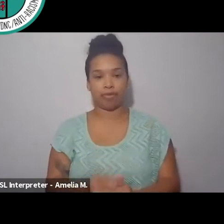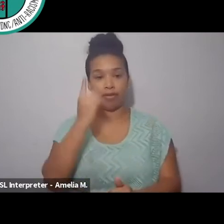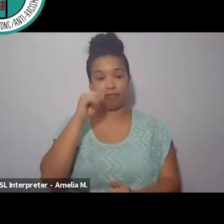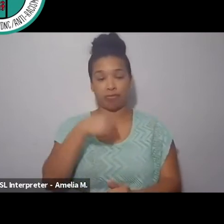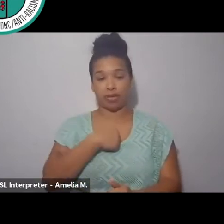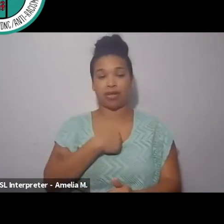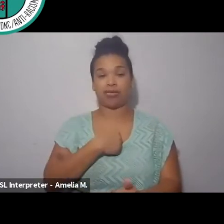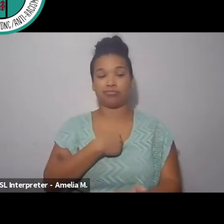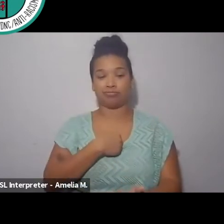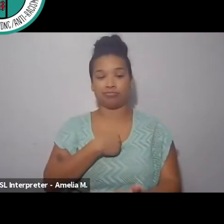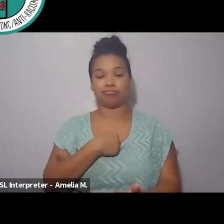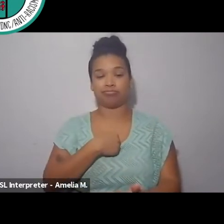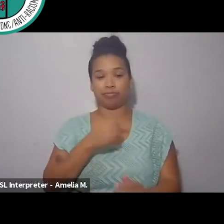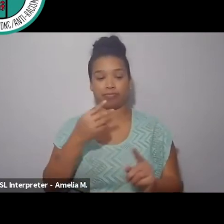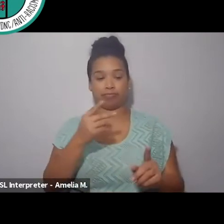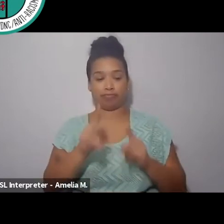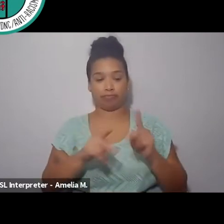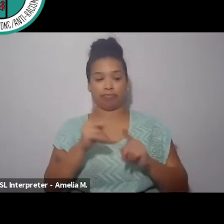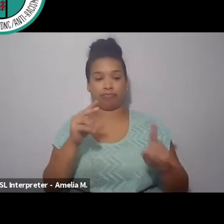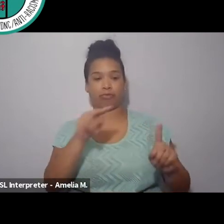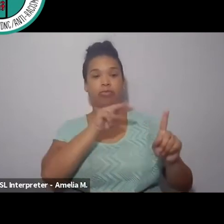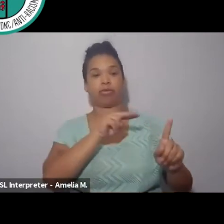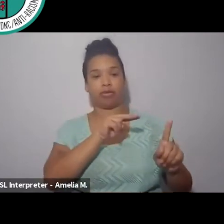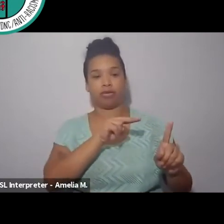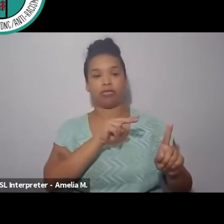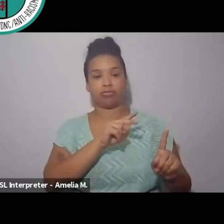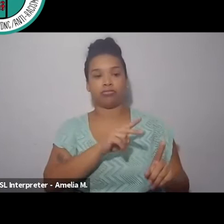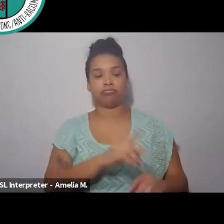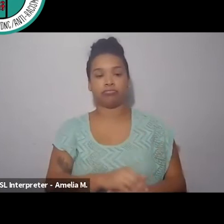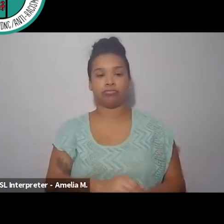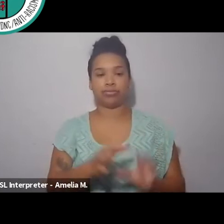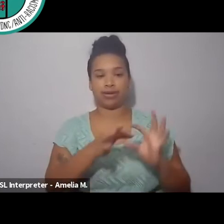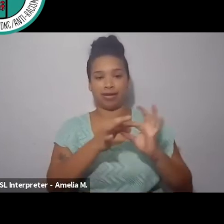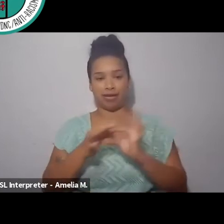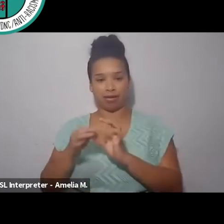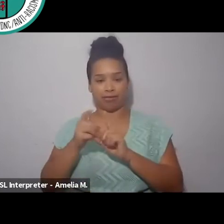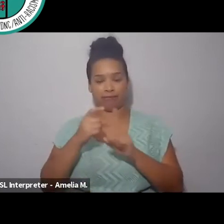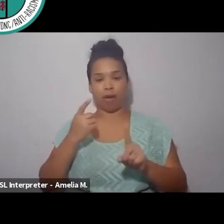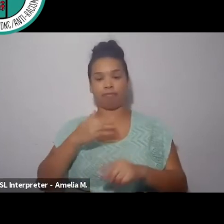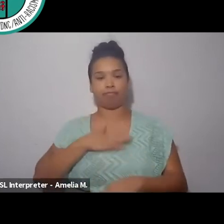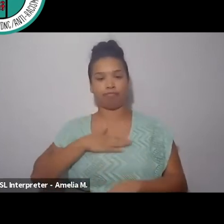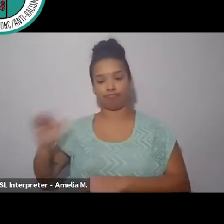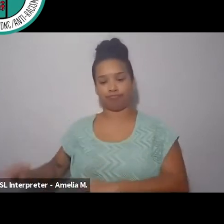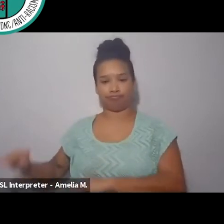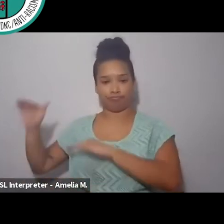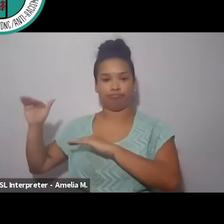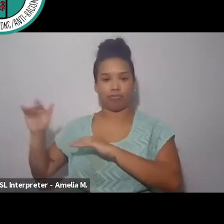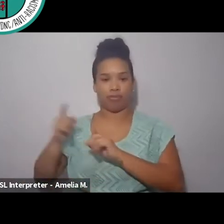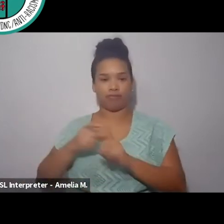and being kind of dressed on that, goes back to me being a child, from grade five, grade six.